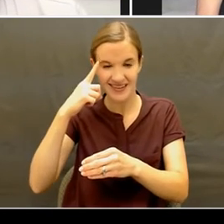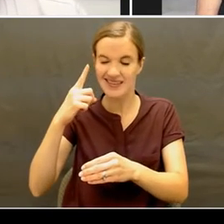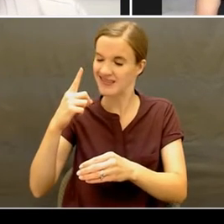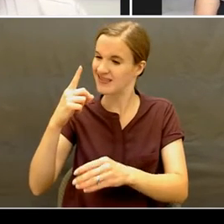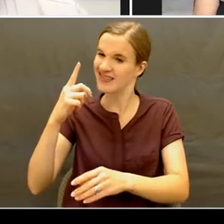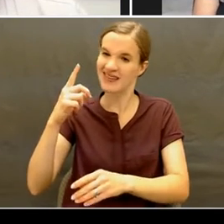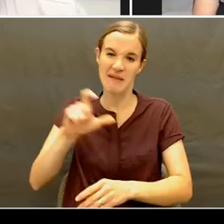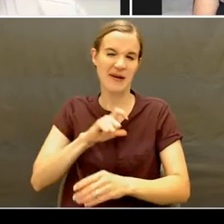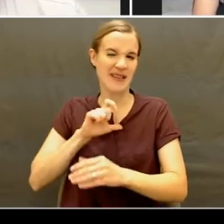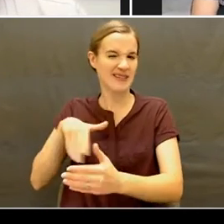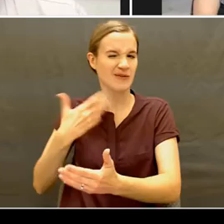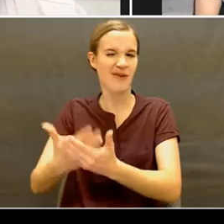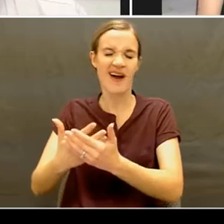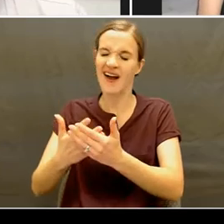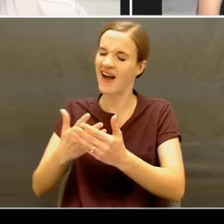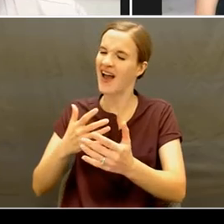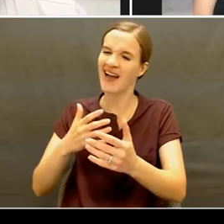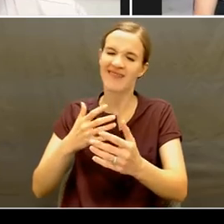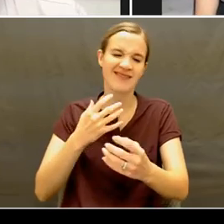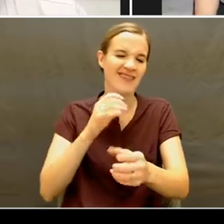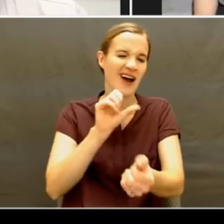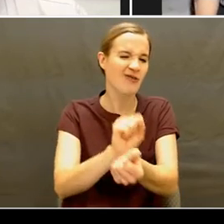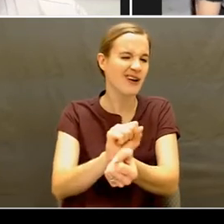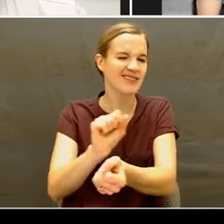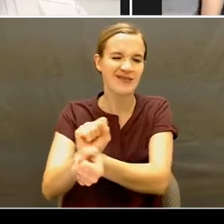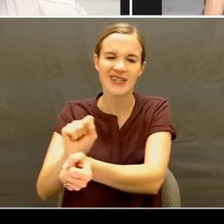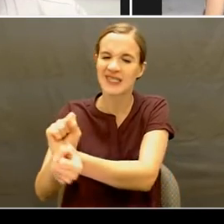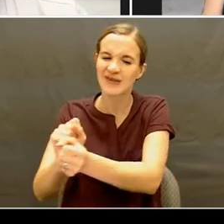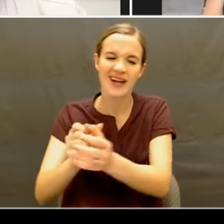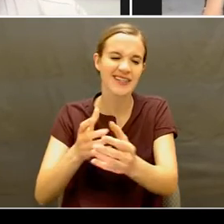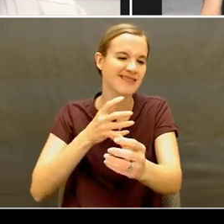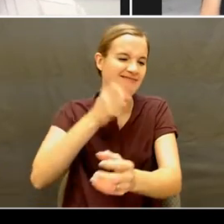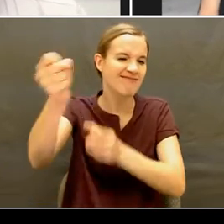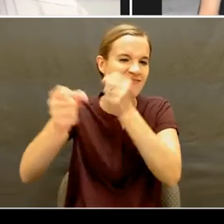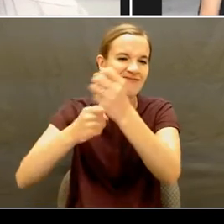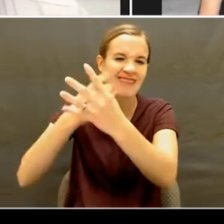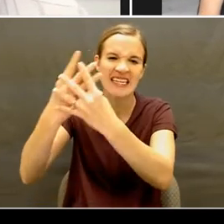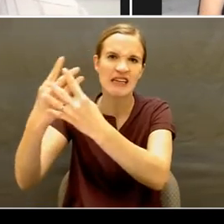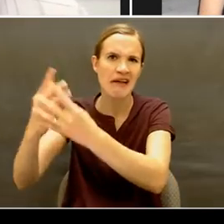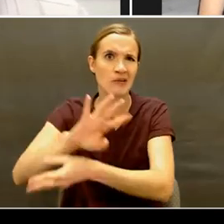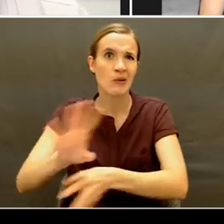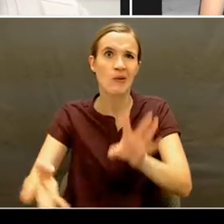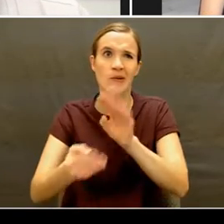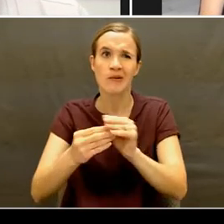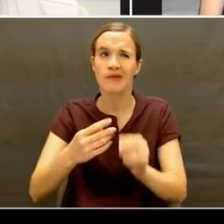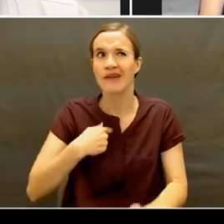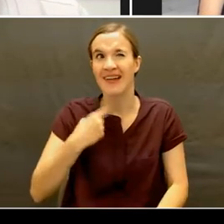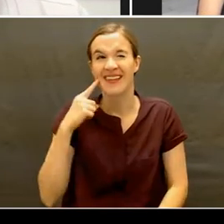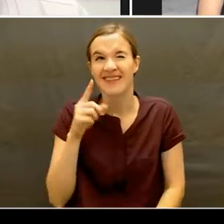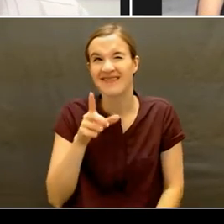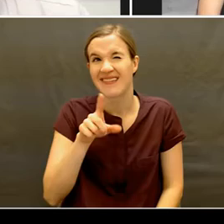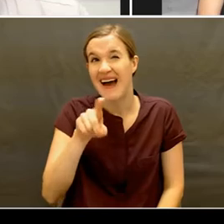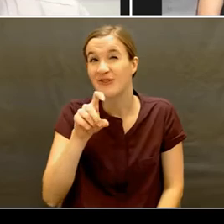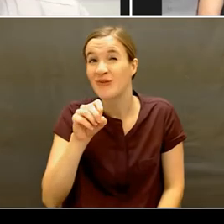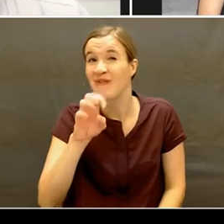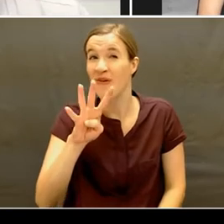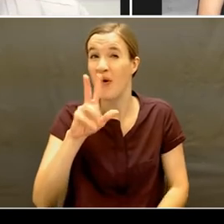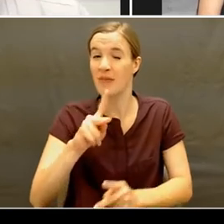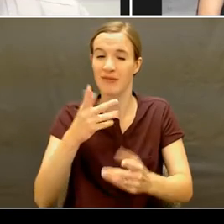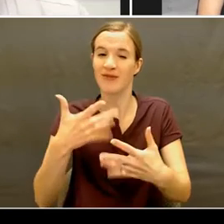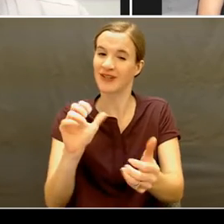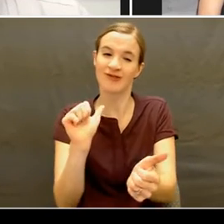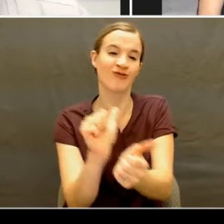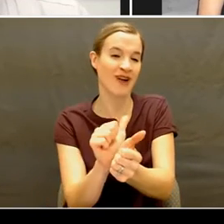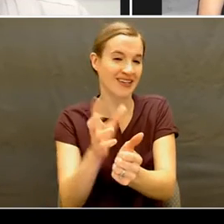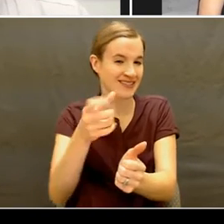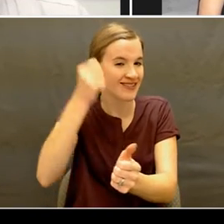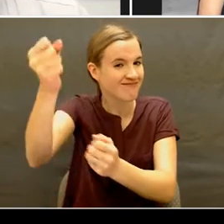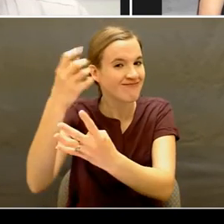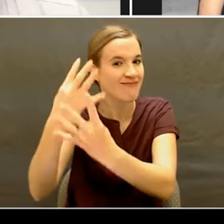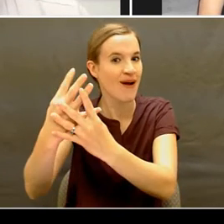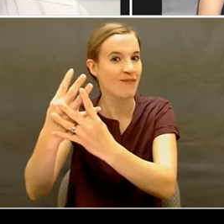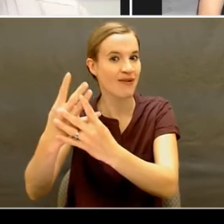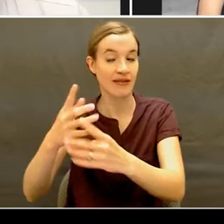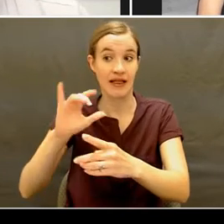I'm sure you can't do that anymore. I mean, it was. It was definitely they felt our